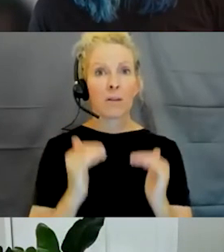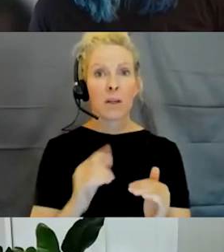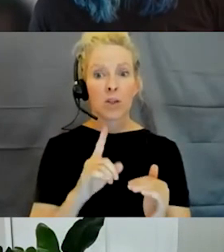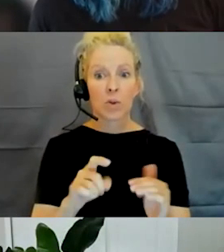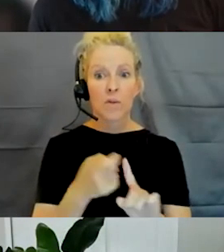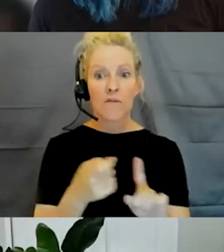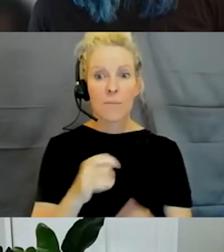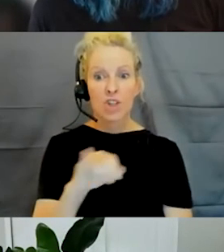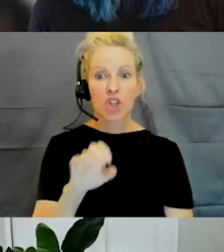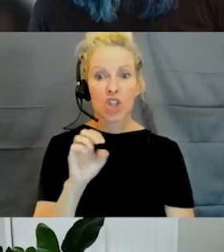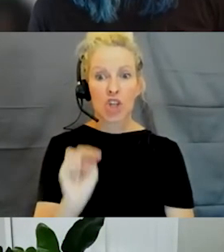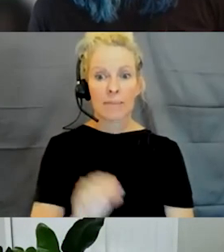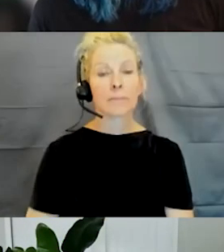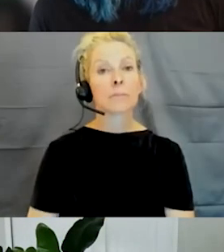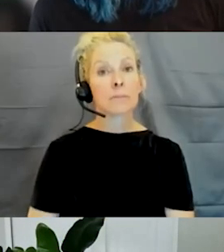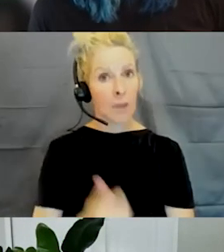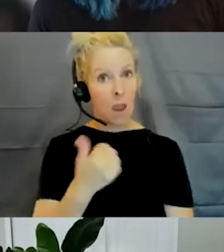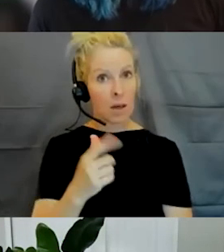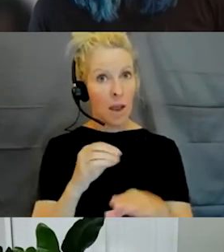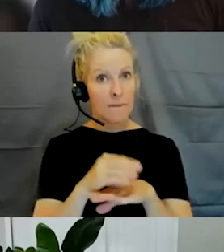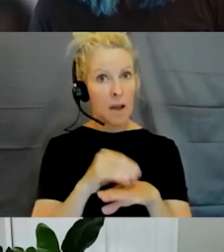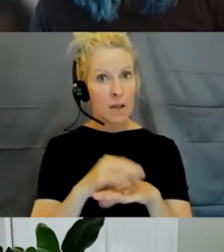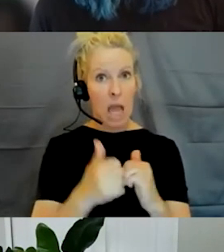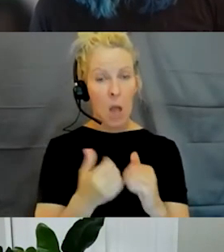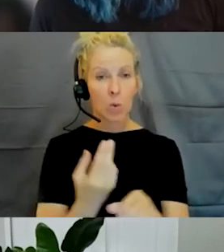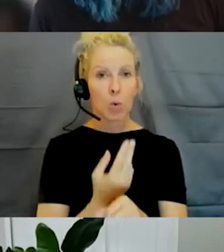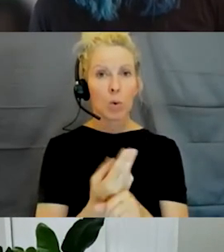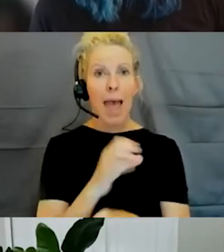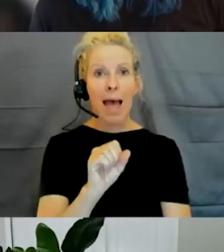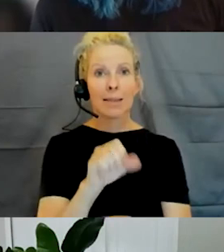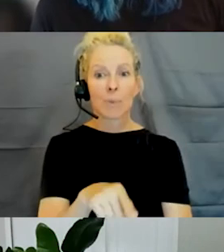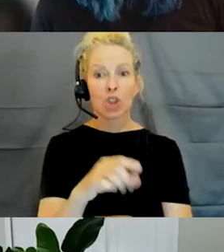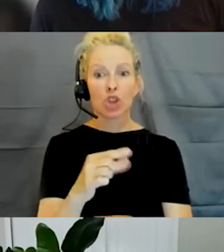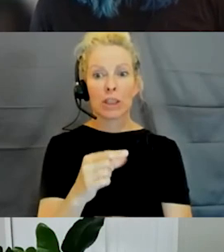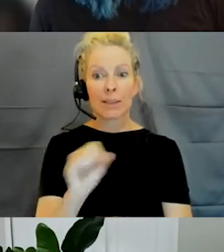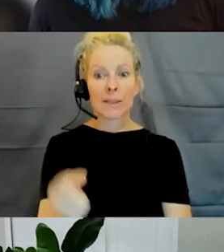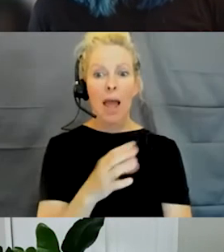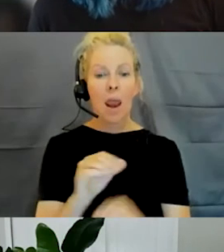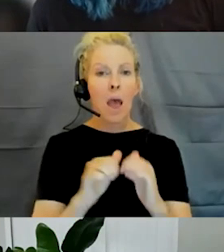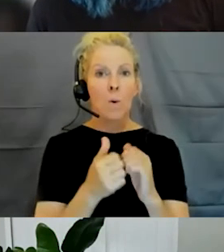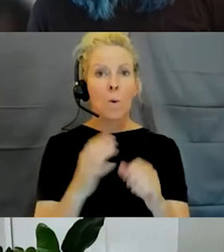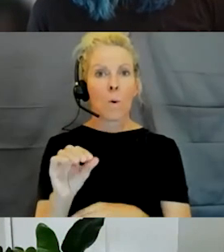you have any advice on using SVGs and how to code them so they are optimally accessible? Using maps,